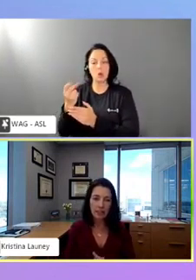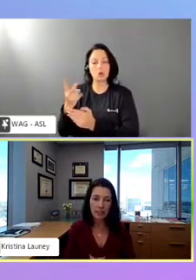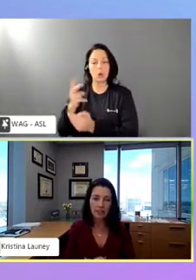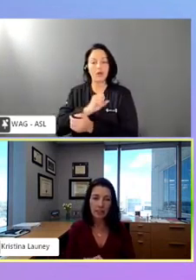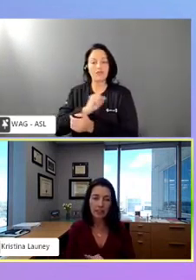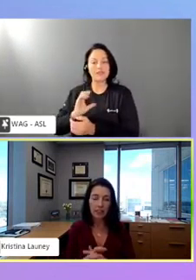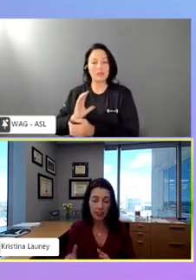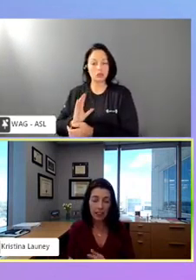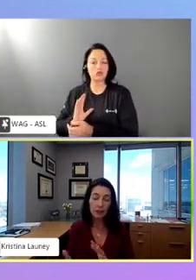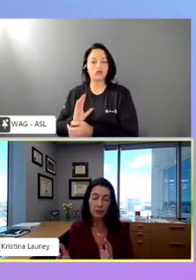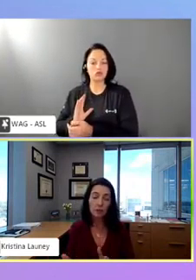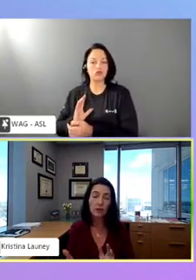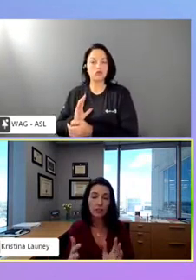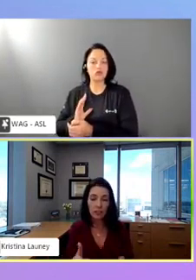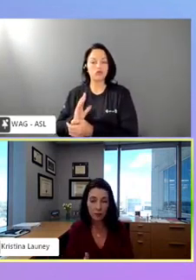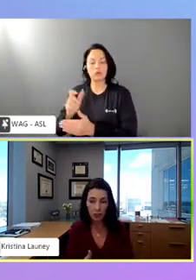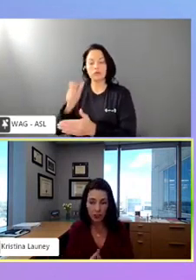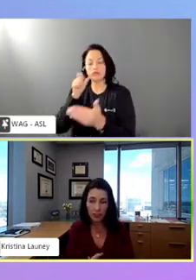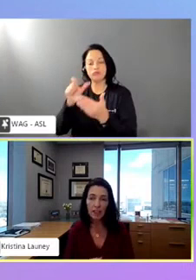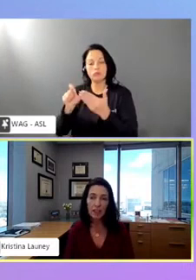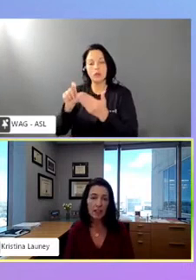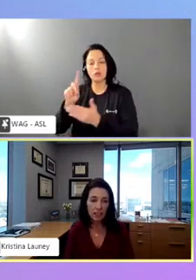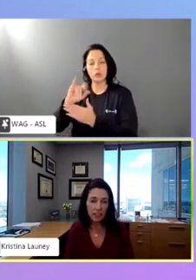You're gonna because issue this you're not going to get